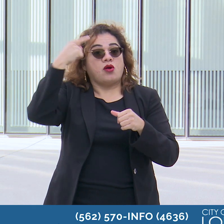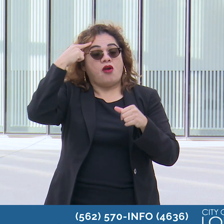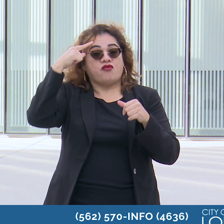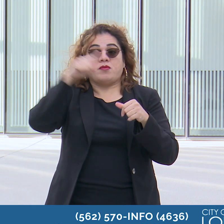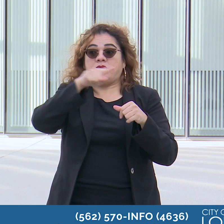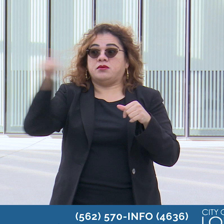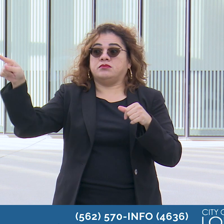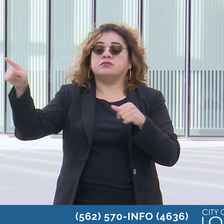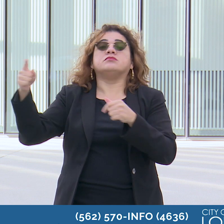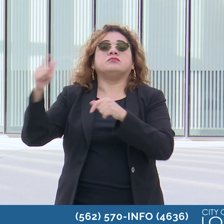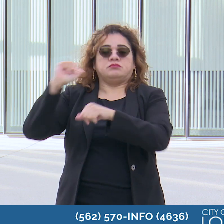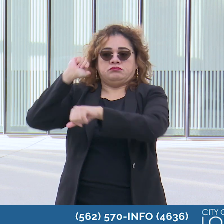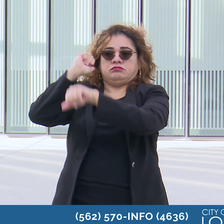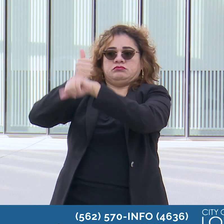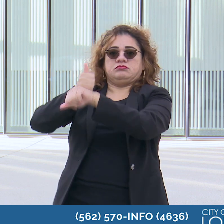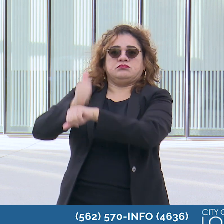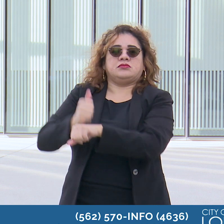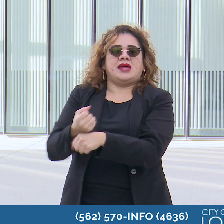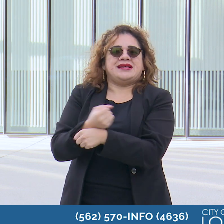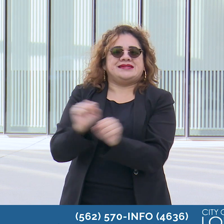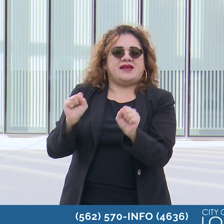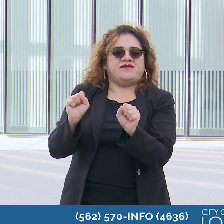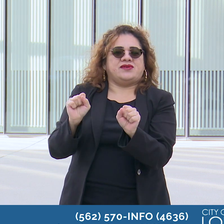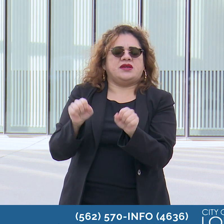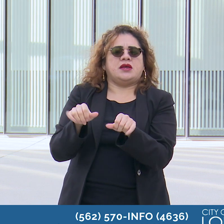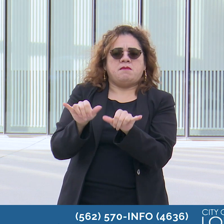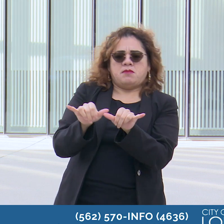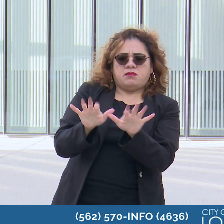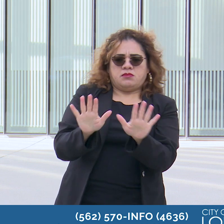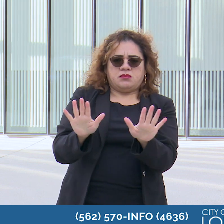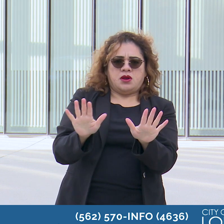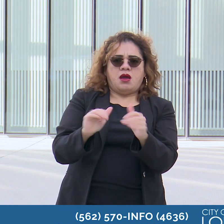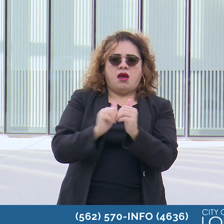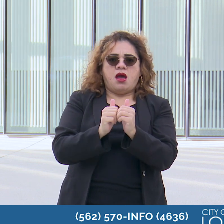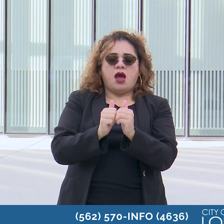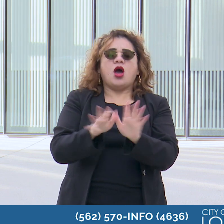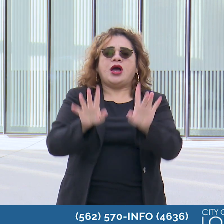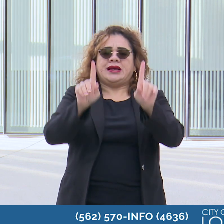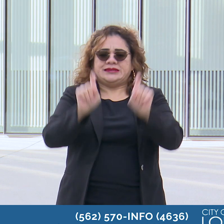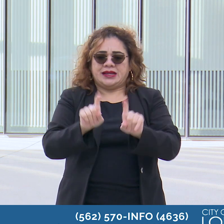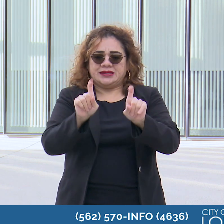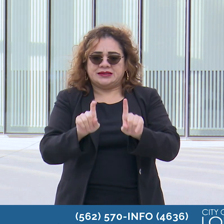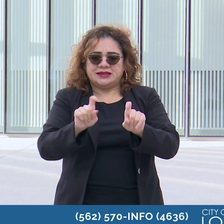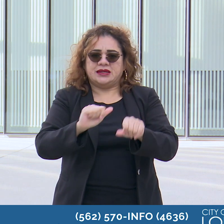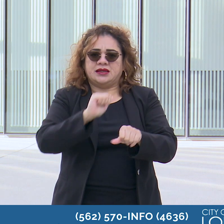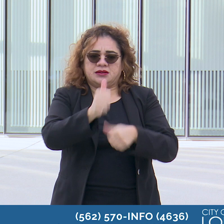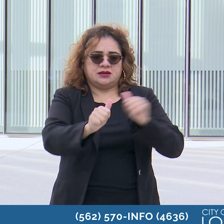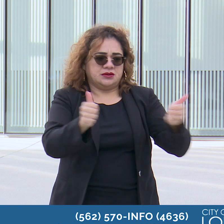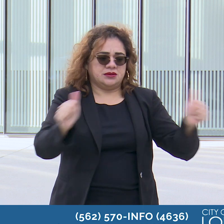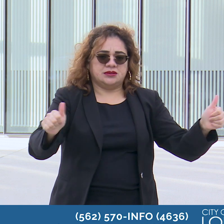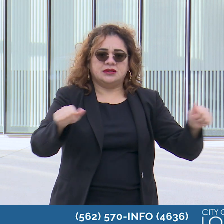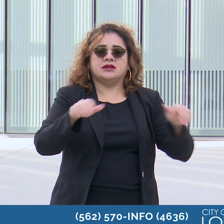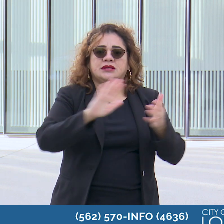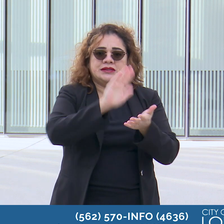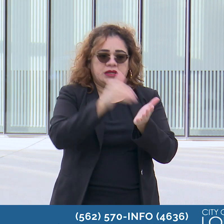are putting forward important safety measures and the testing has been put in place to ensure that these are safe for the community.